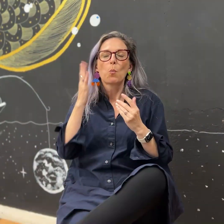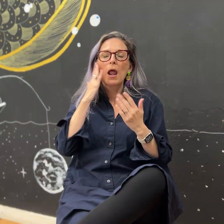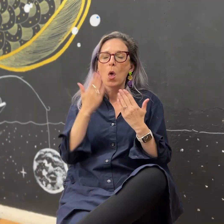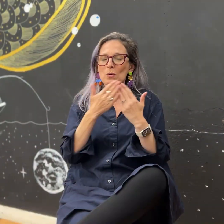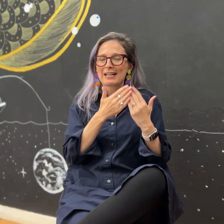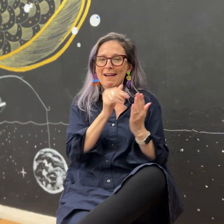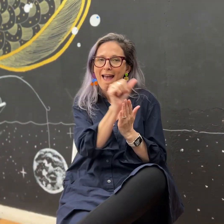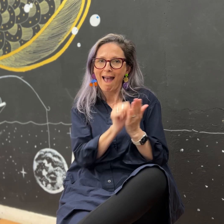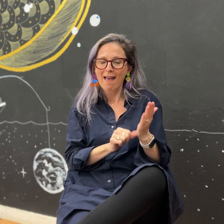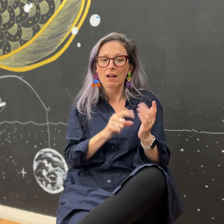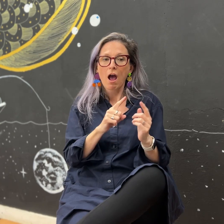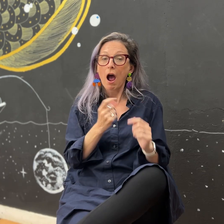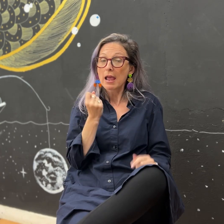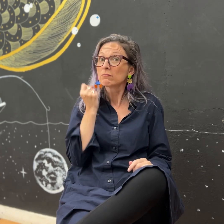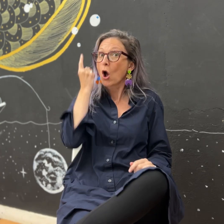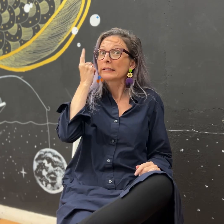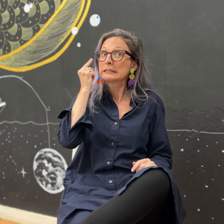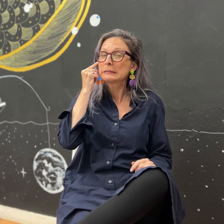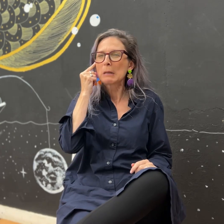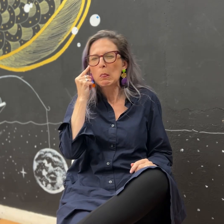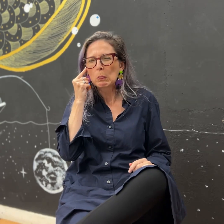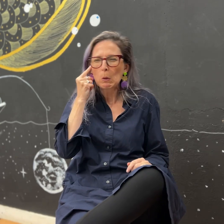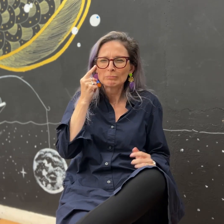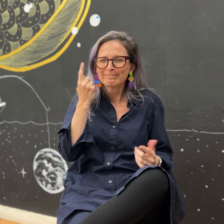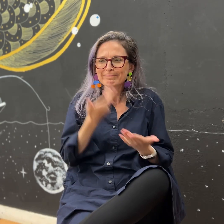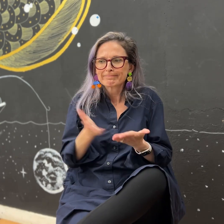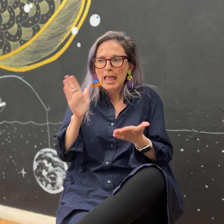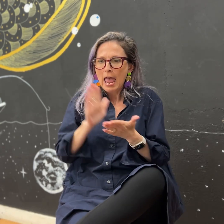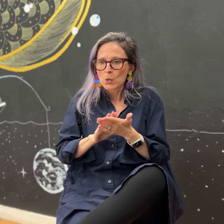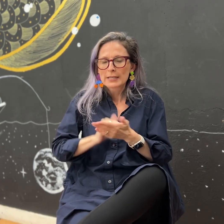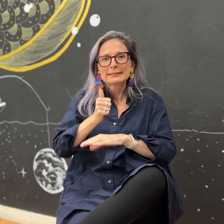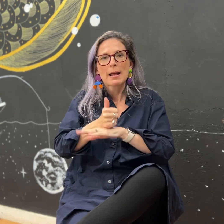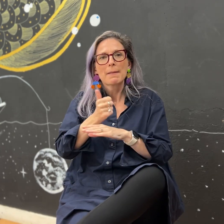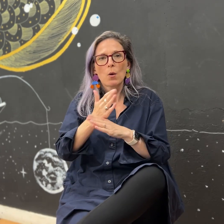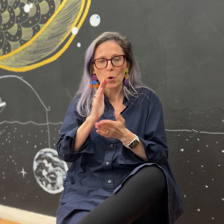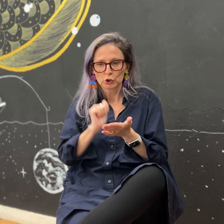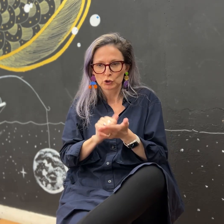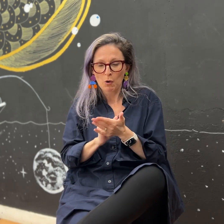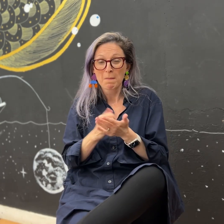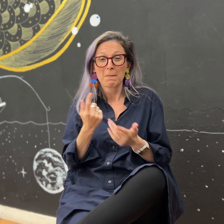When I was studying art, I had the idea but I wasn’t sure how to set up workshops.